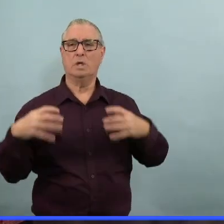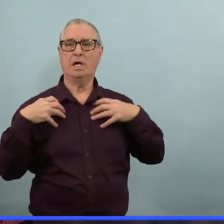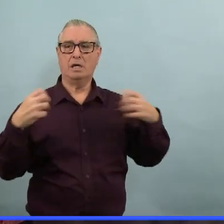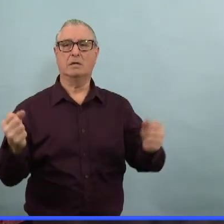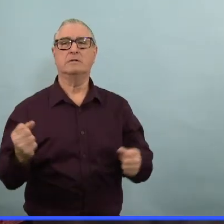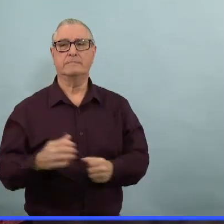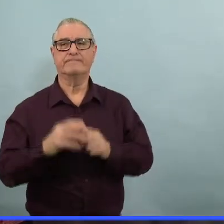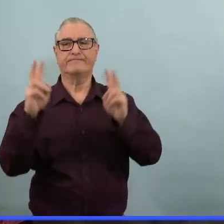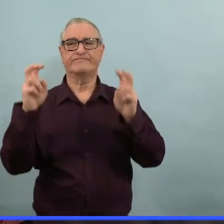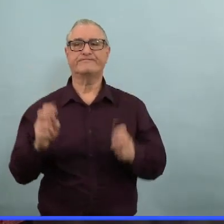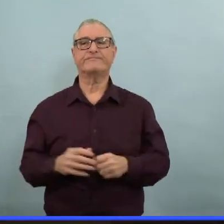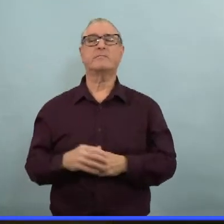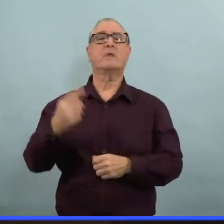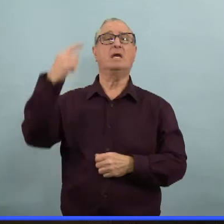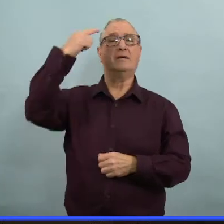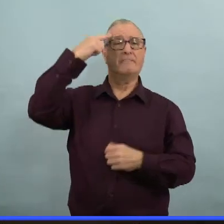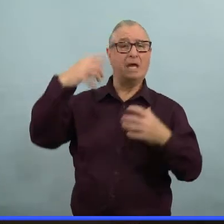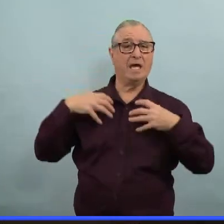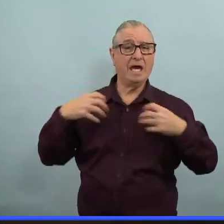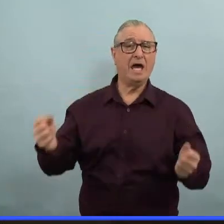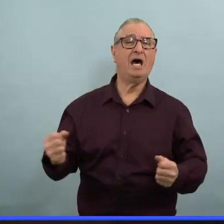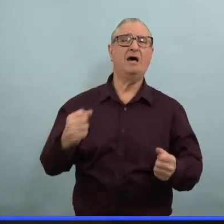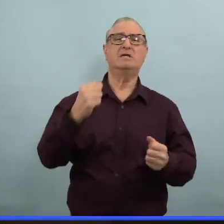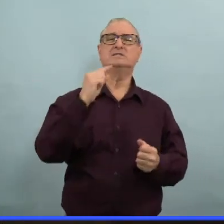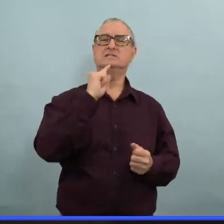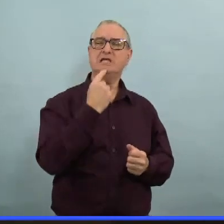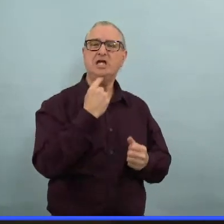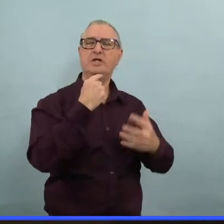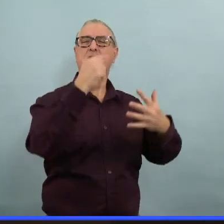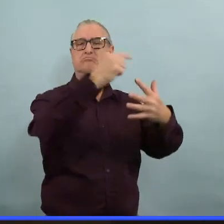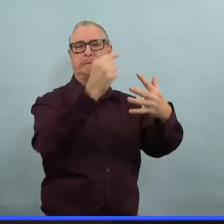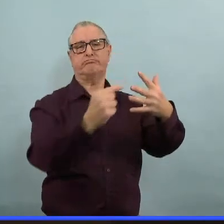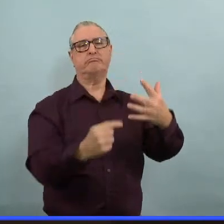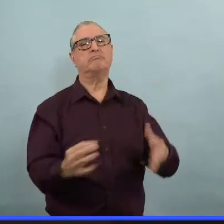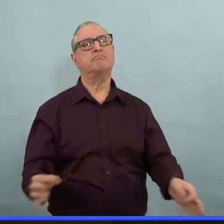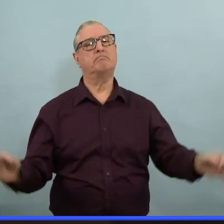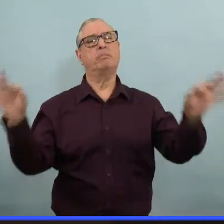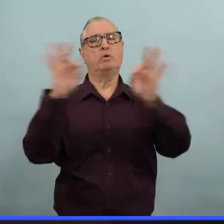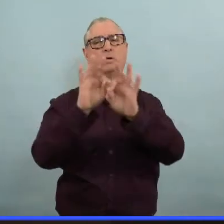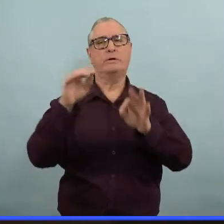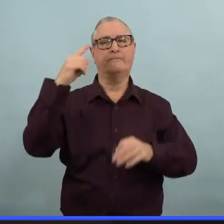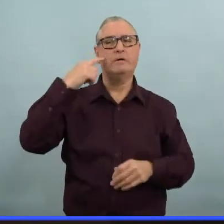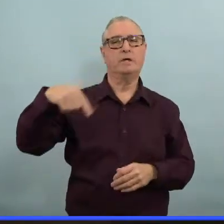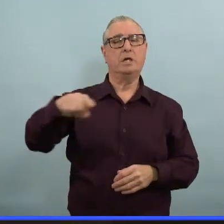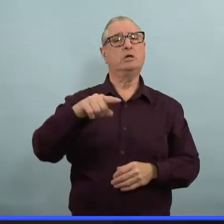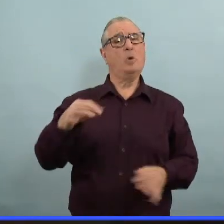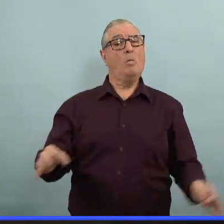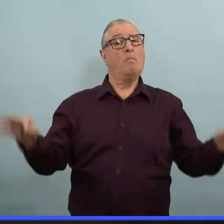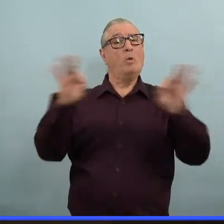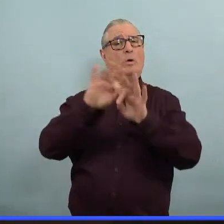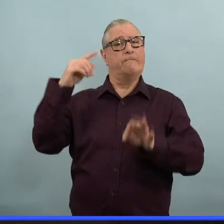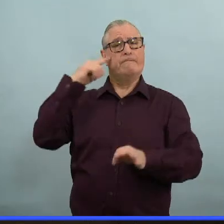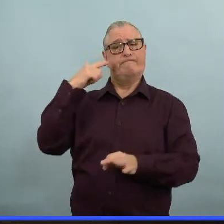on as well so what do you say to the elderly uh disabled have immunocompromised manitobans who are